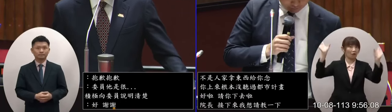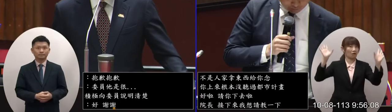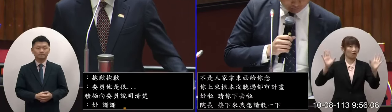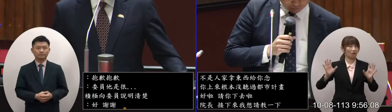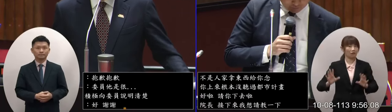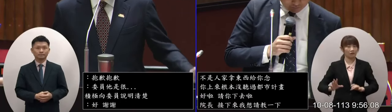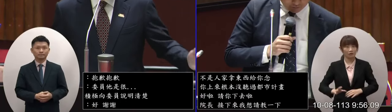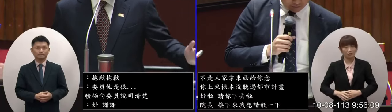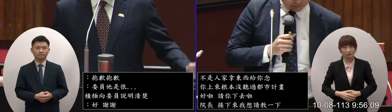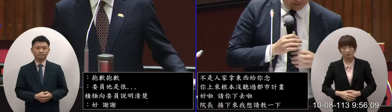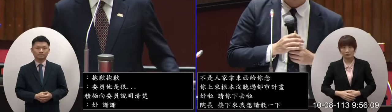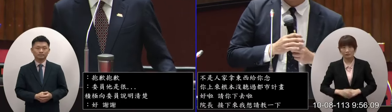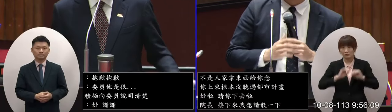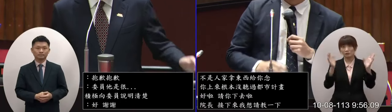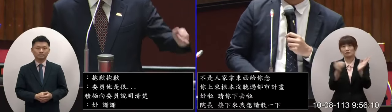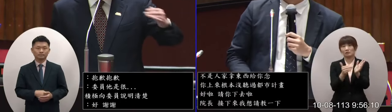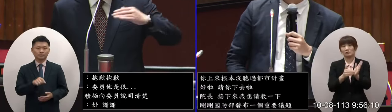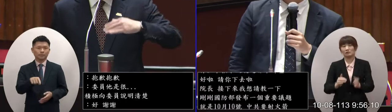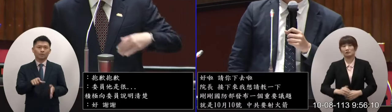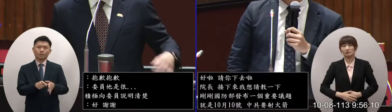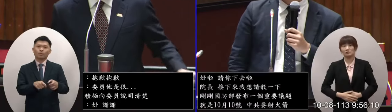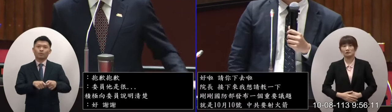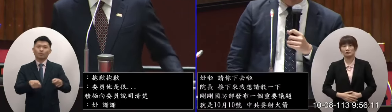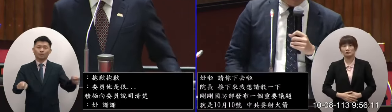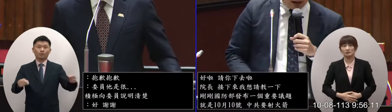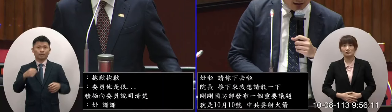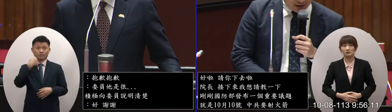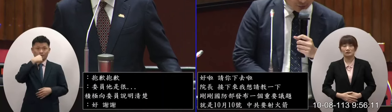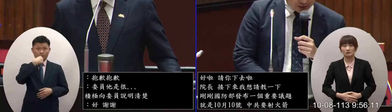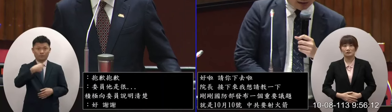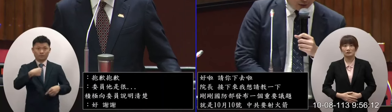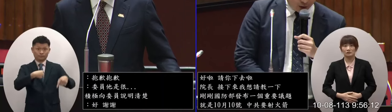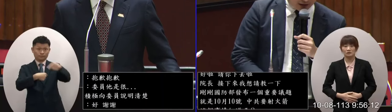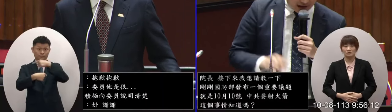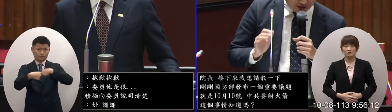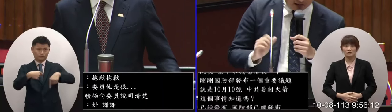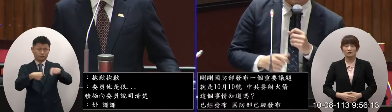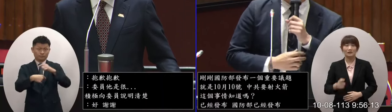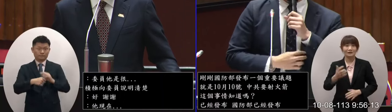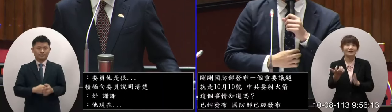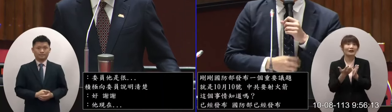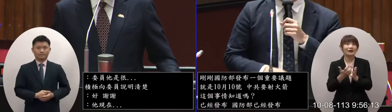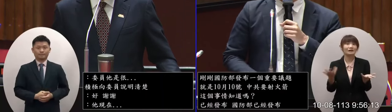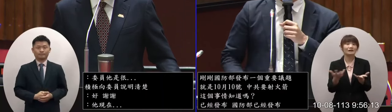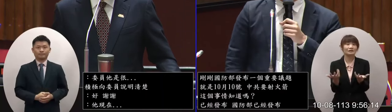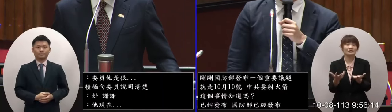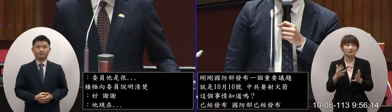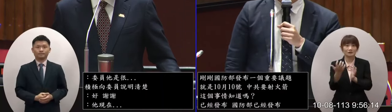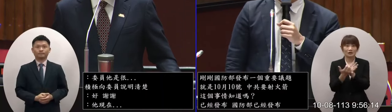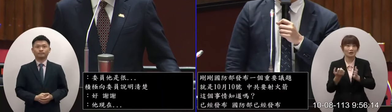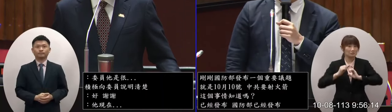that he has been in Taiwan for a long period of time, right? I asked you what happened just now. It was just announced